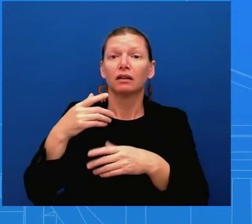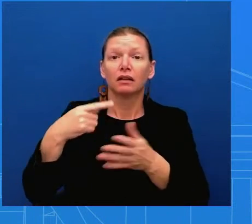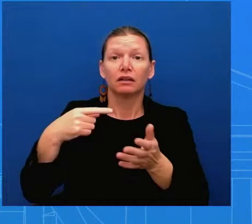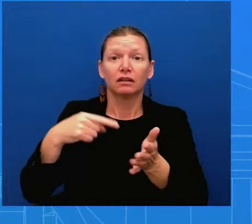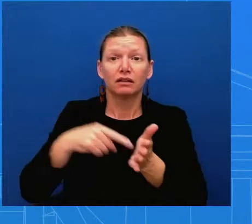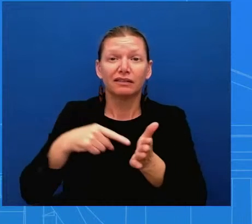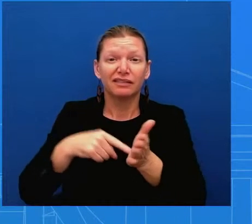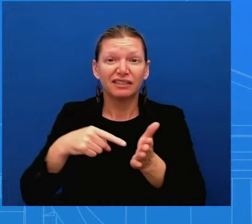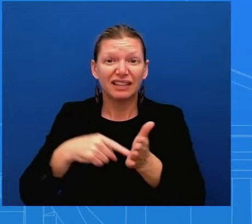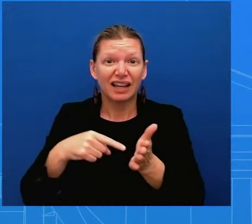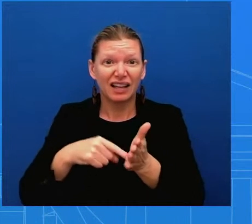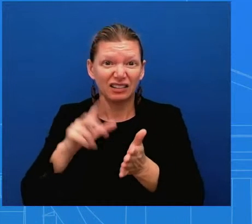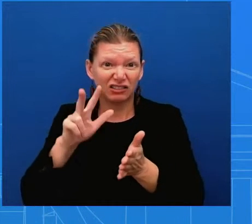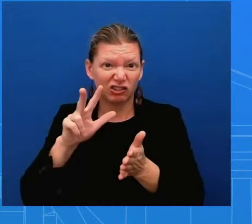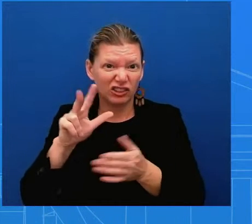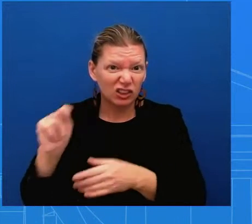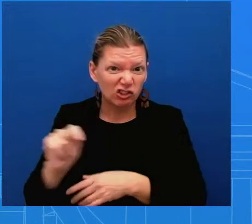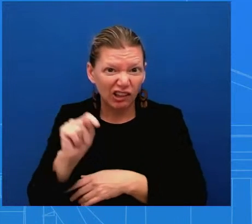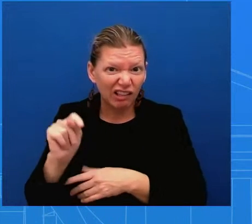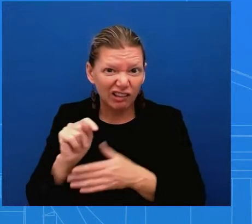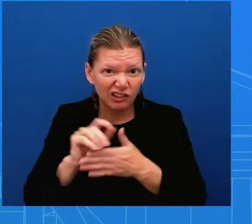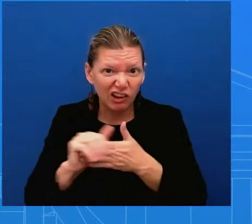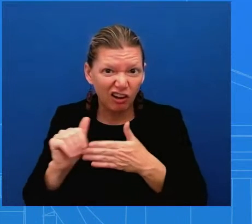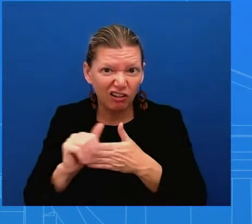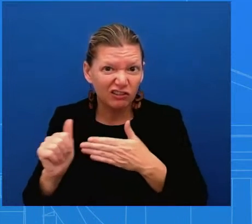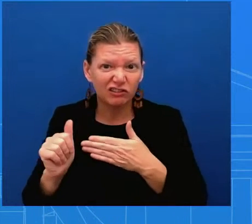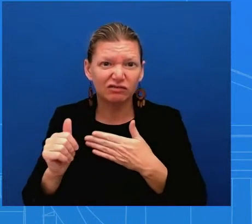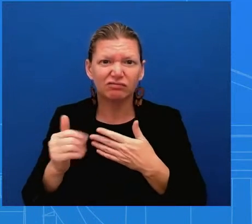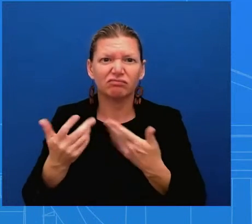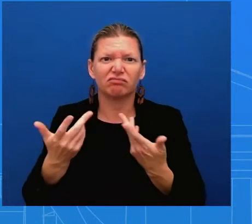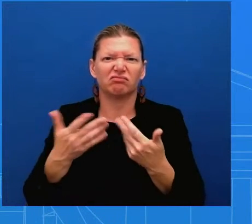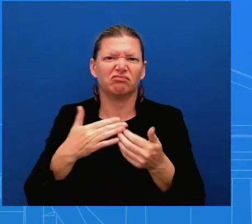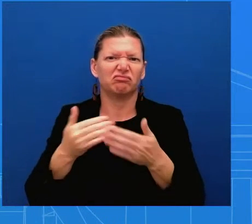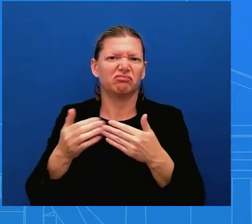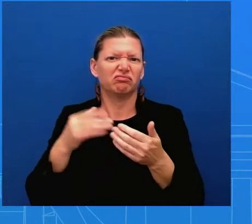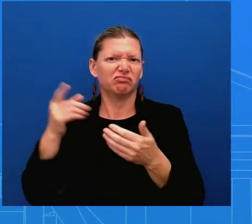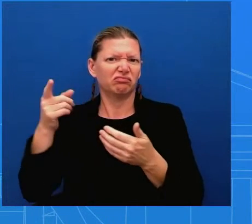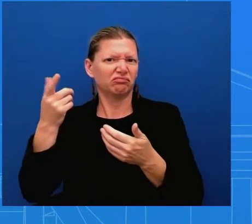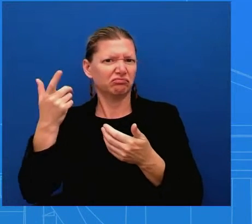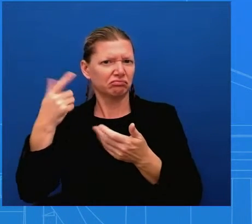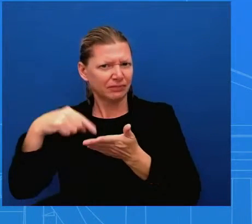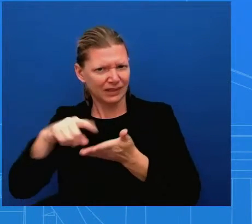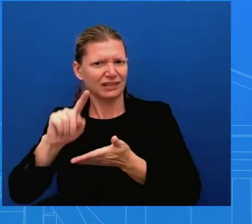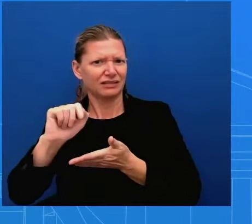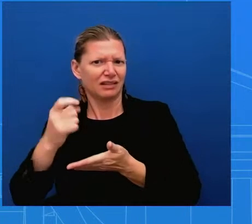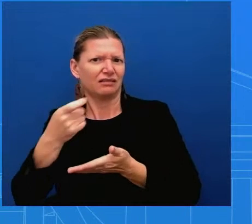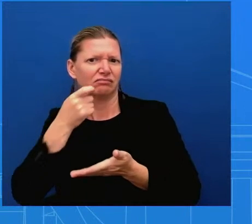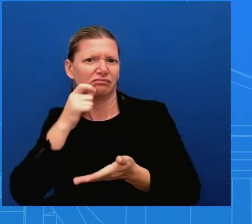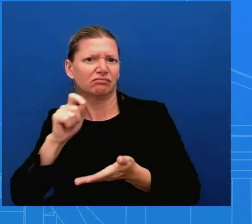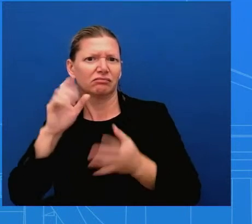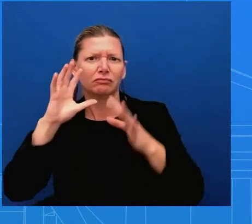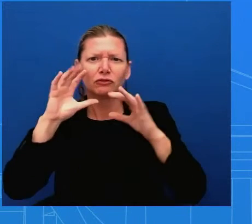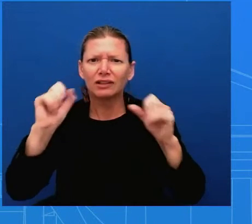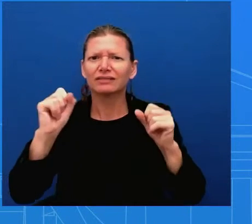And so, it has been very clear. The President has said that he will not raise taxes on anyone making less than $400,000.